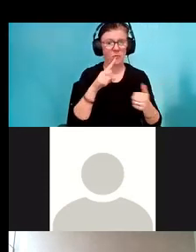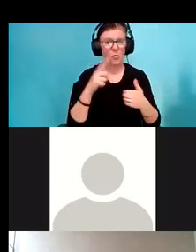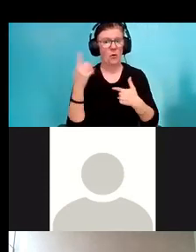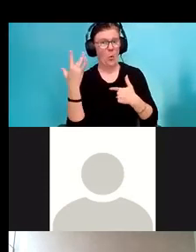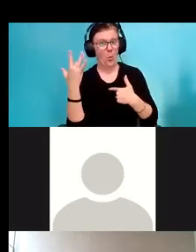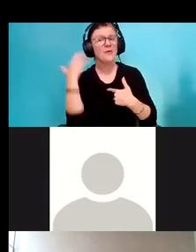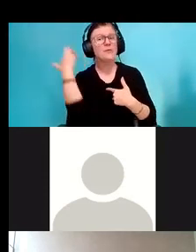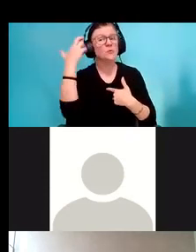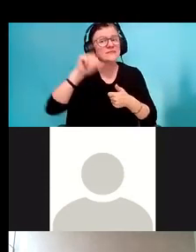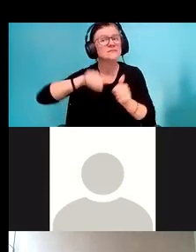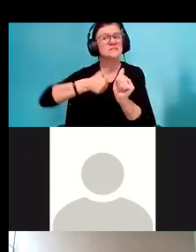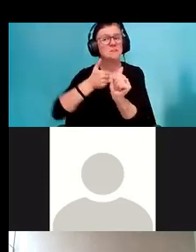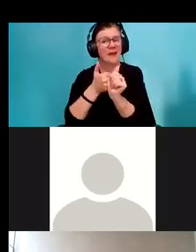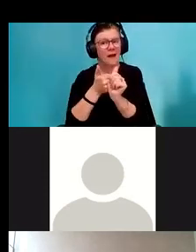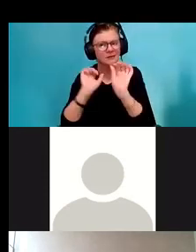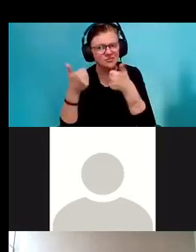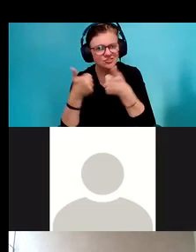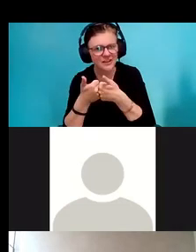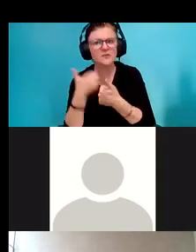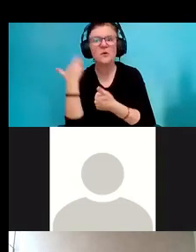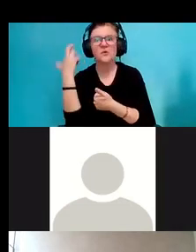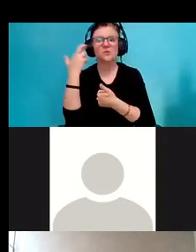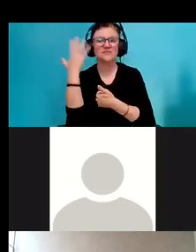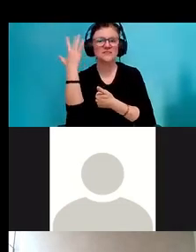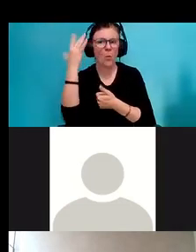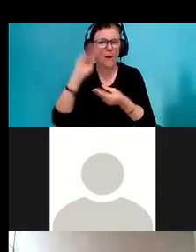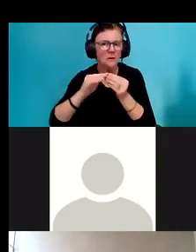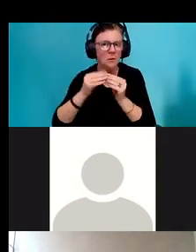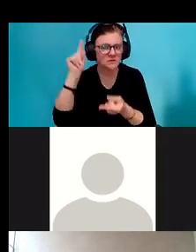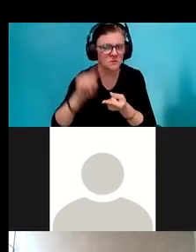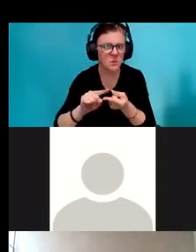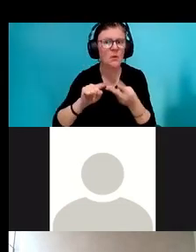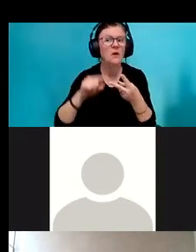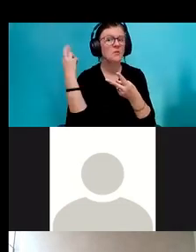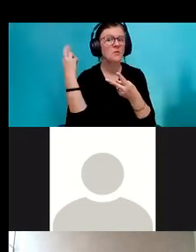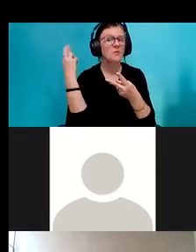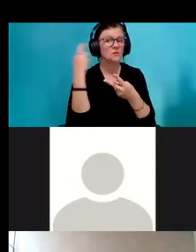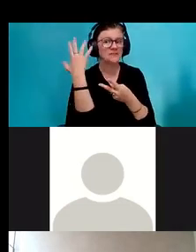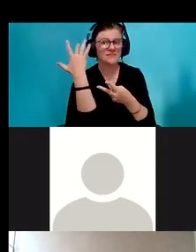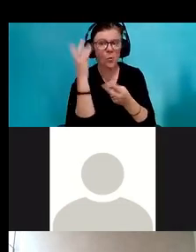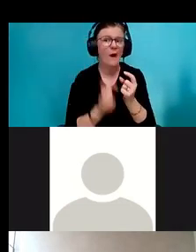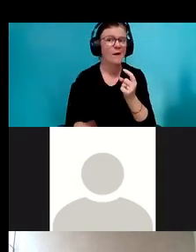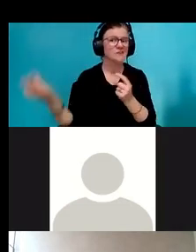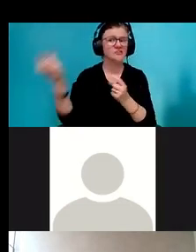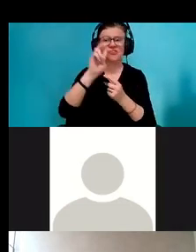As you might imagine, there's an enormous amount of narrative coming in.